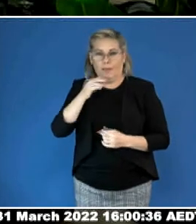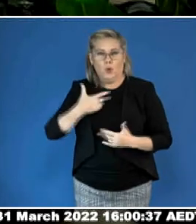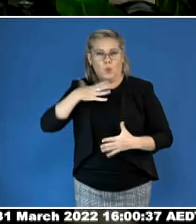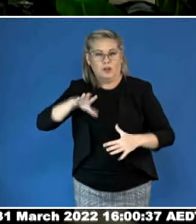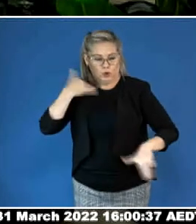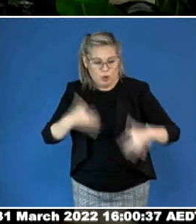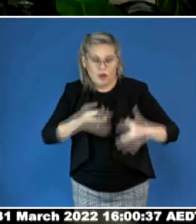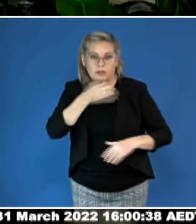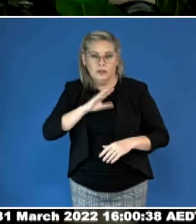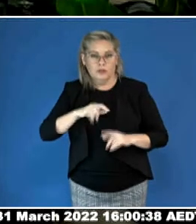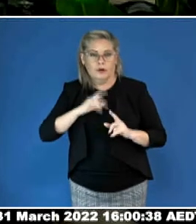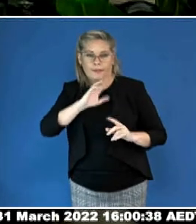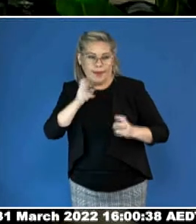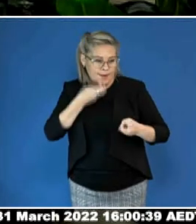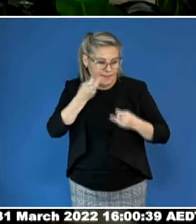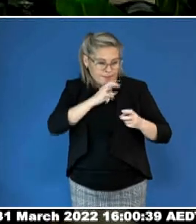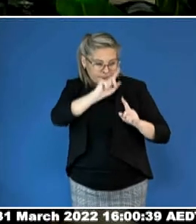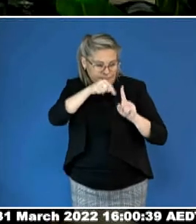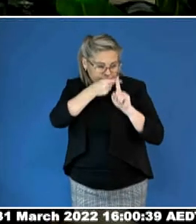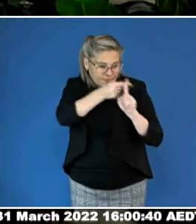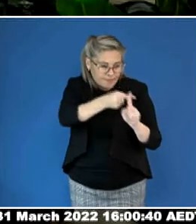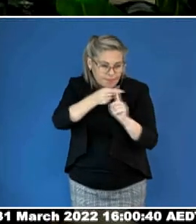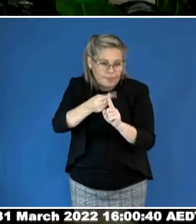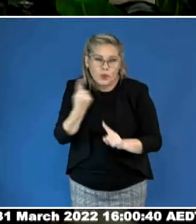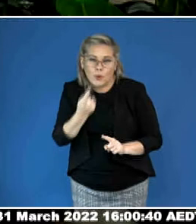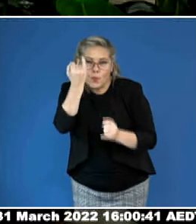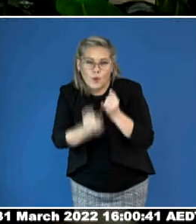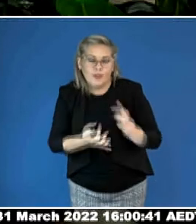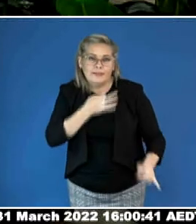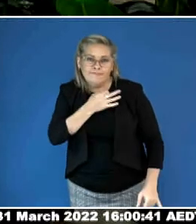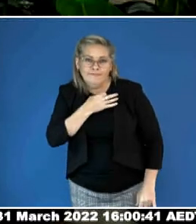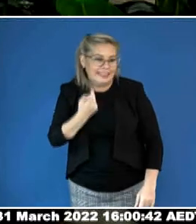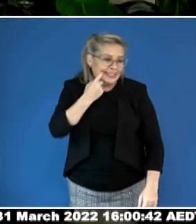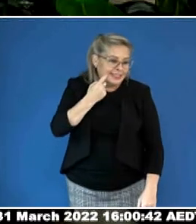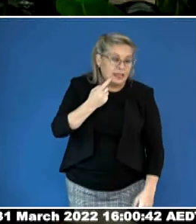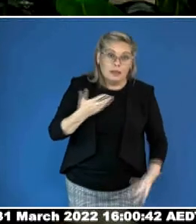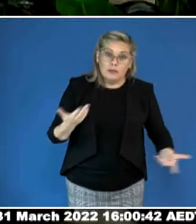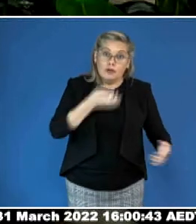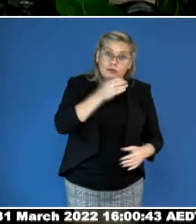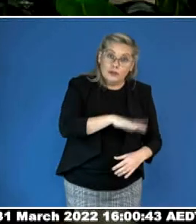These include tenuous family circumstances, mental illness, self-esteem issues, prior